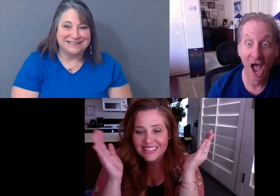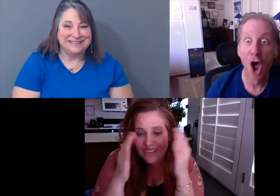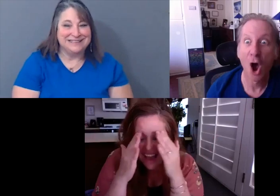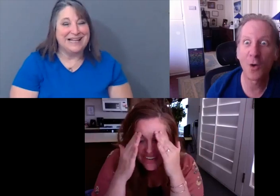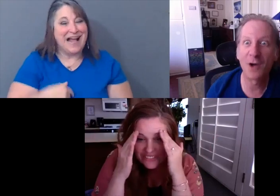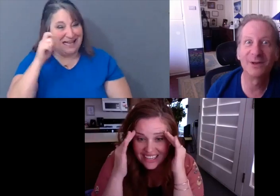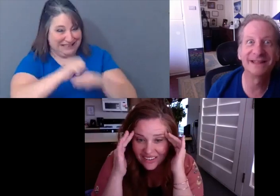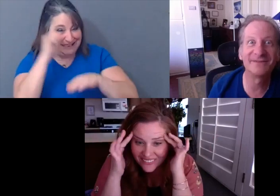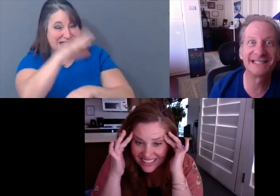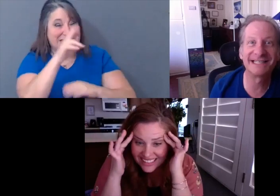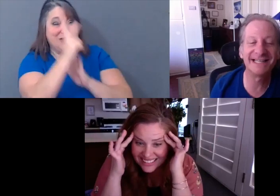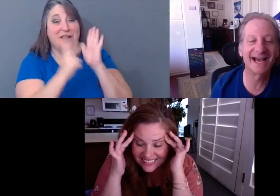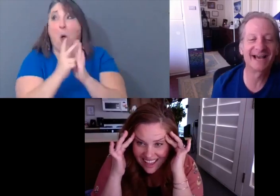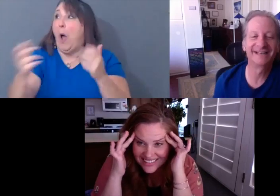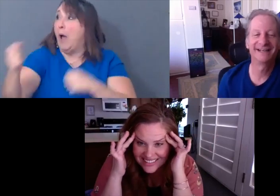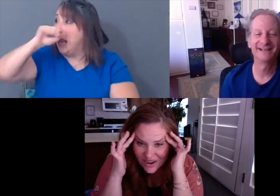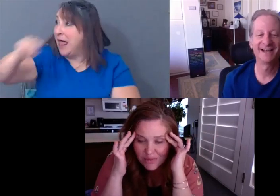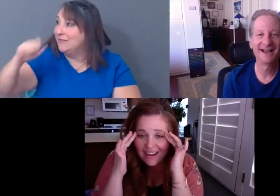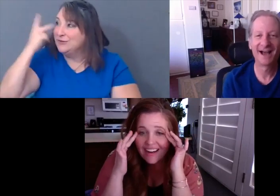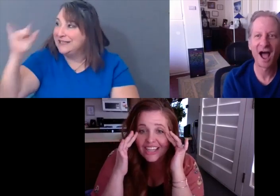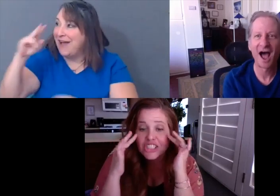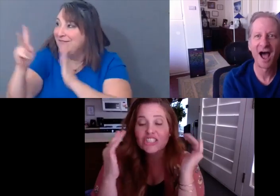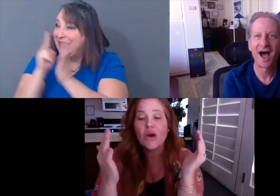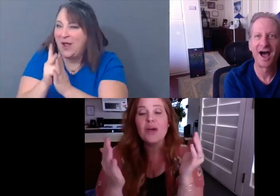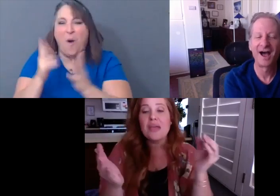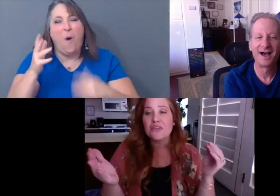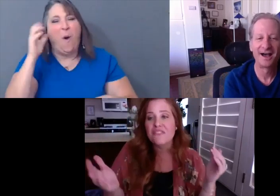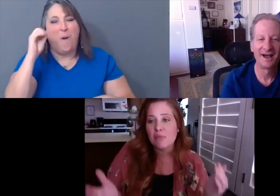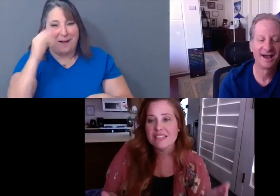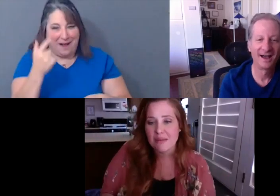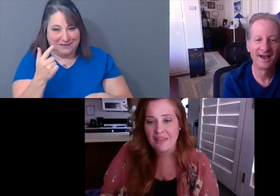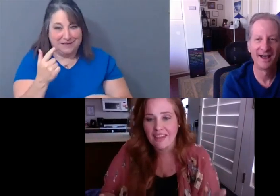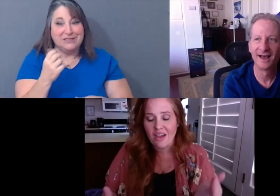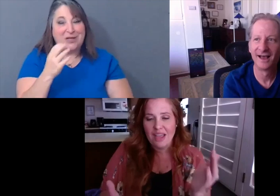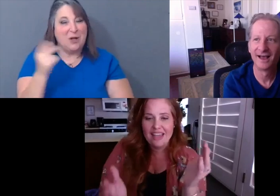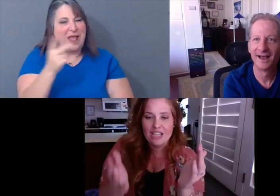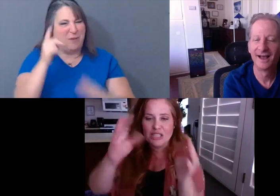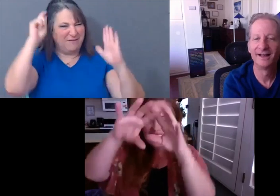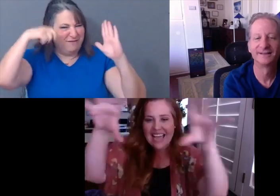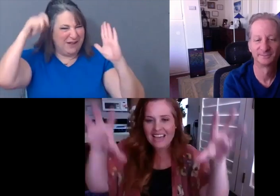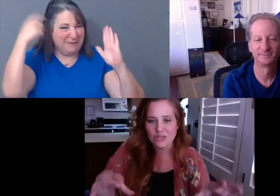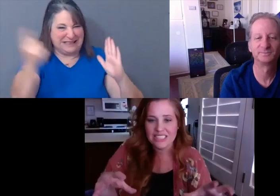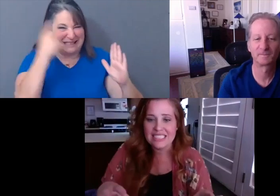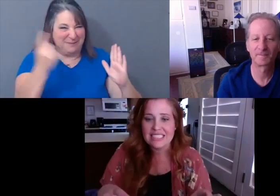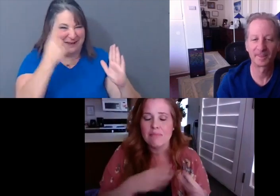Oh, I would love to see that. Oh my gosh. So, they were filming something, okay? Underneath the castle at Disney,